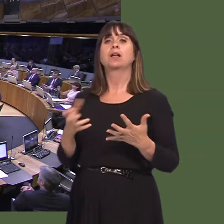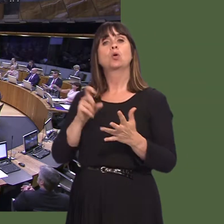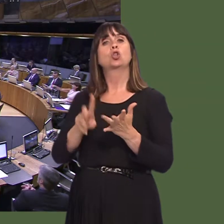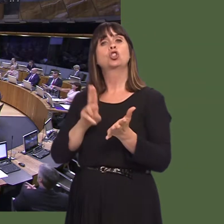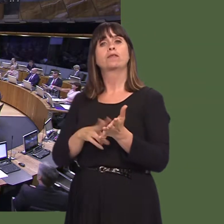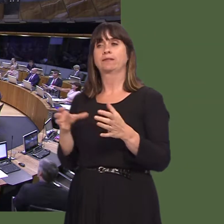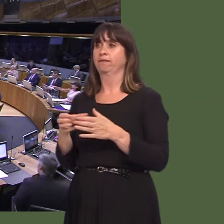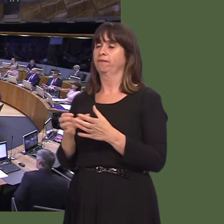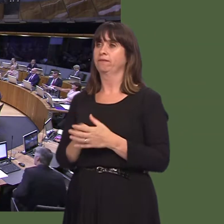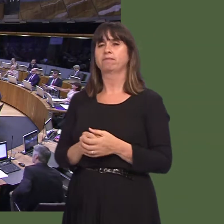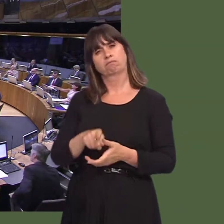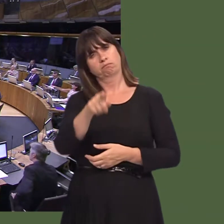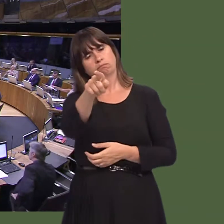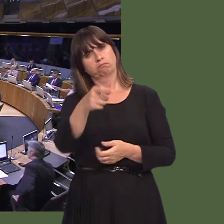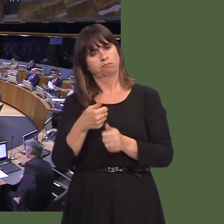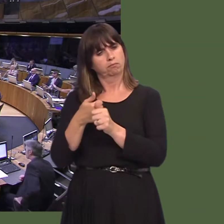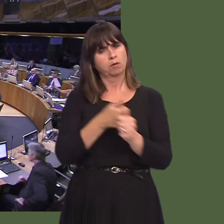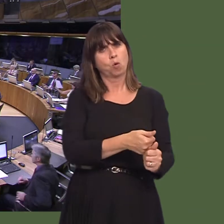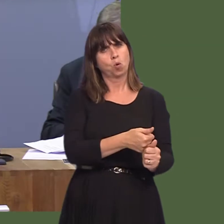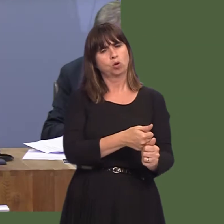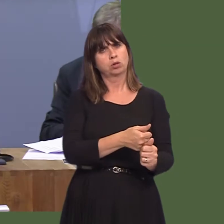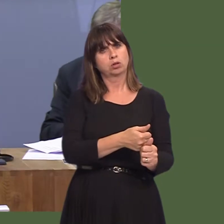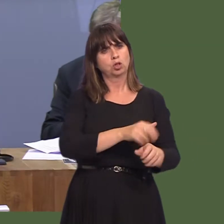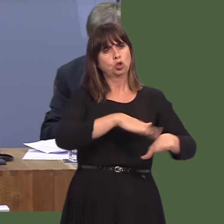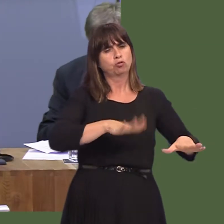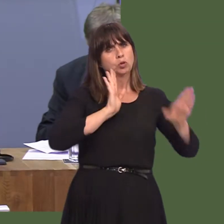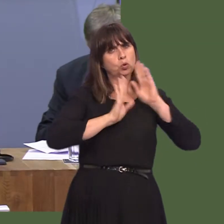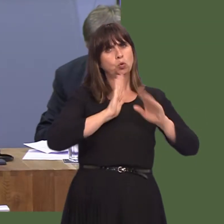First Minister, what is the Welsh Government doing to support children and young people with learning disabilities?